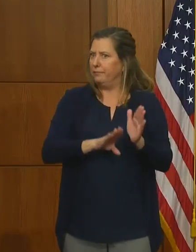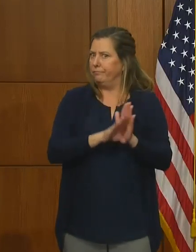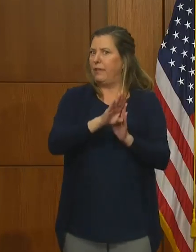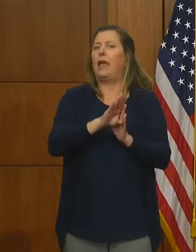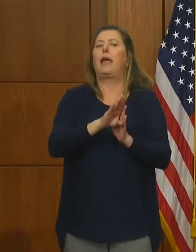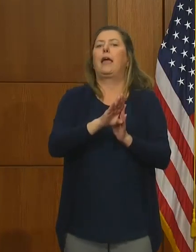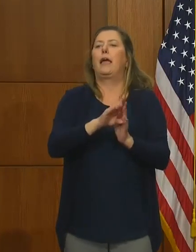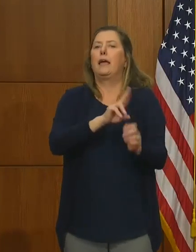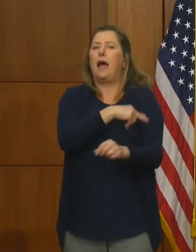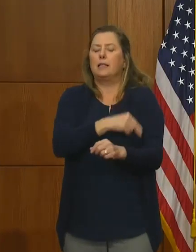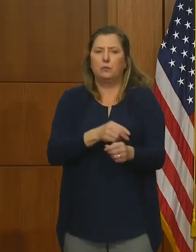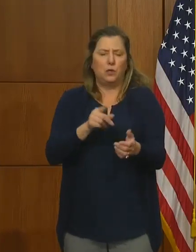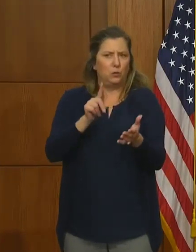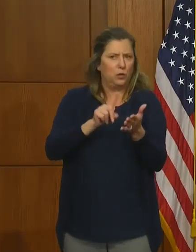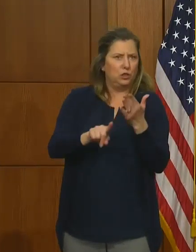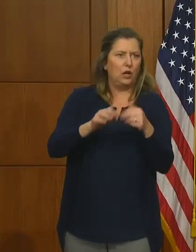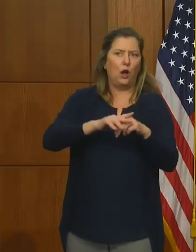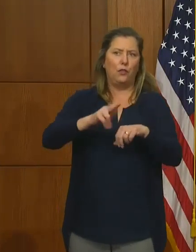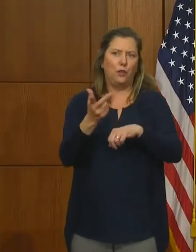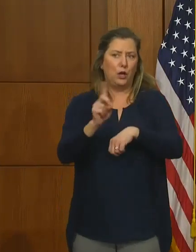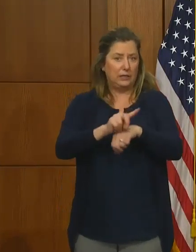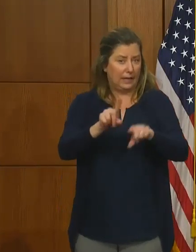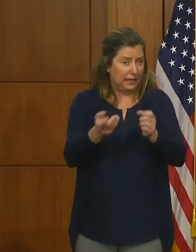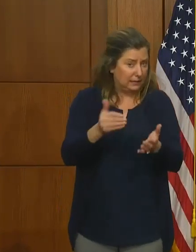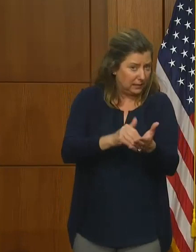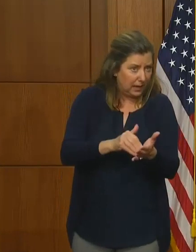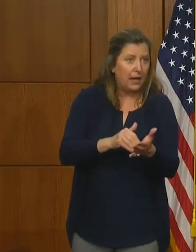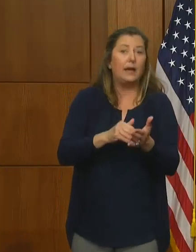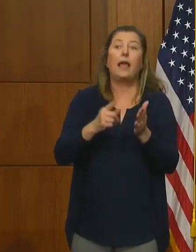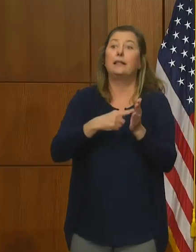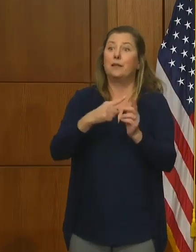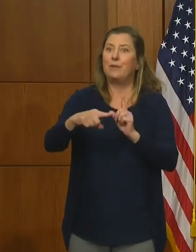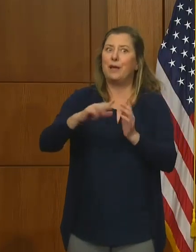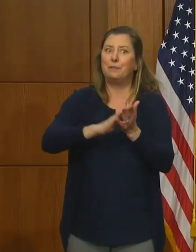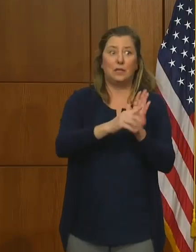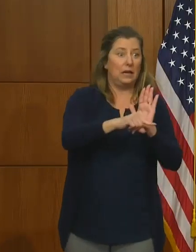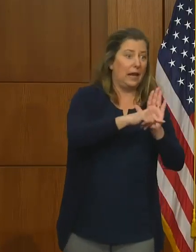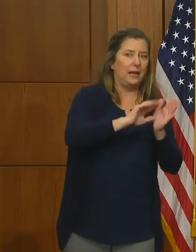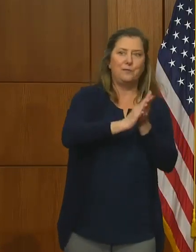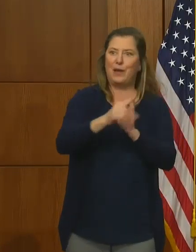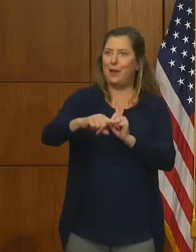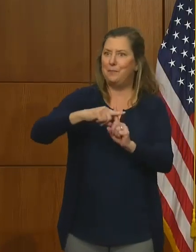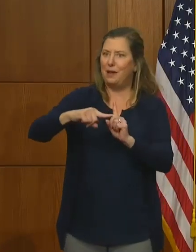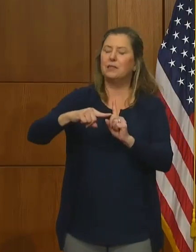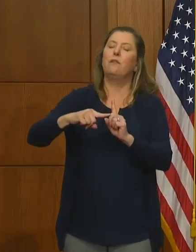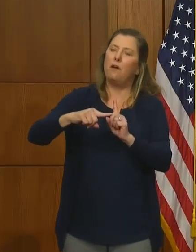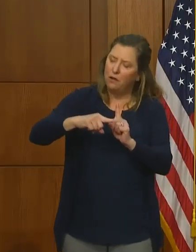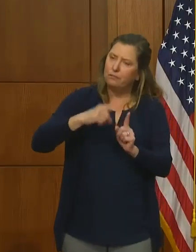DEVELOP OFTEN AS IF THEY GET SICK. THE HOSPITAL WOULD CHECK